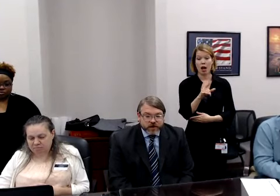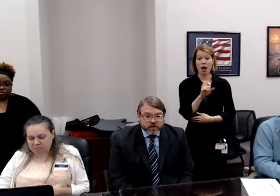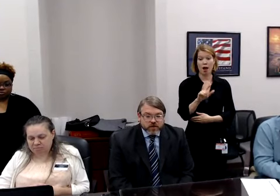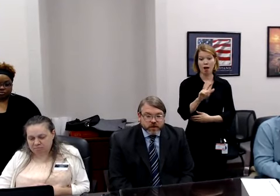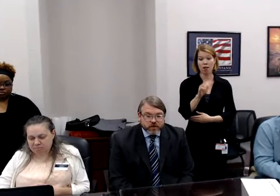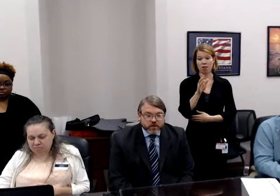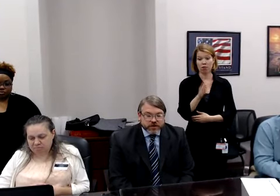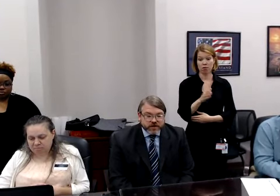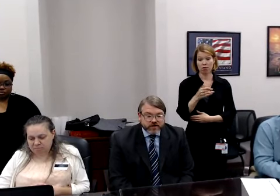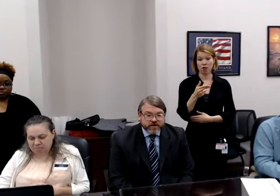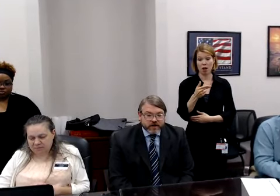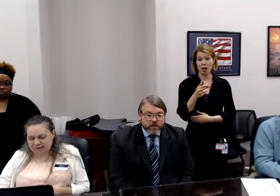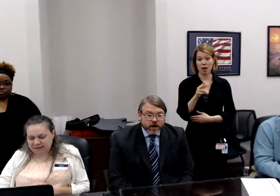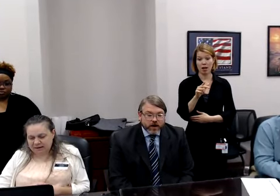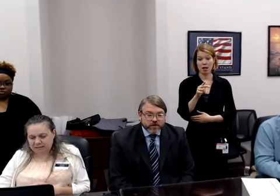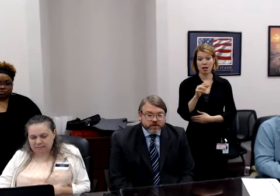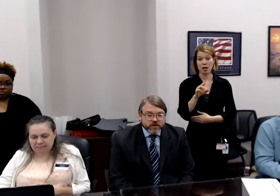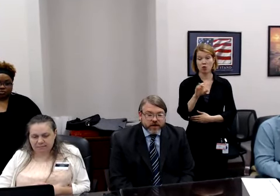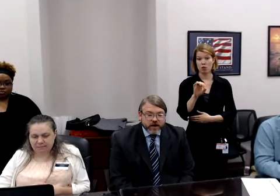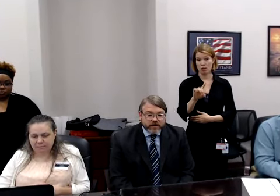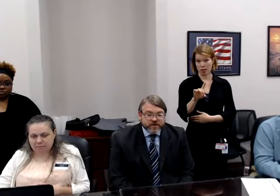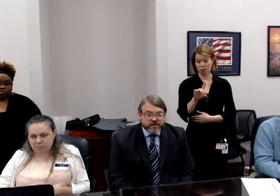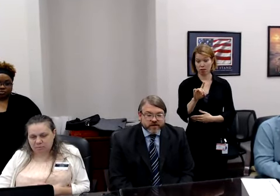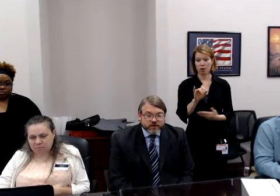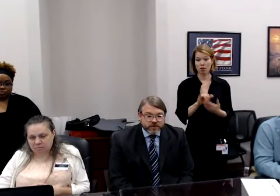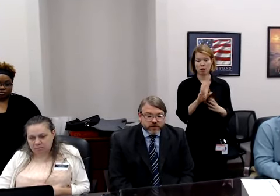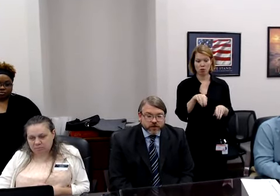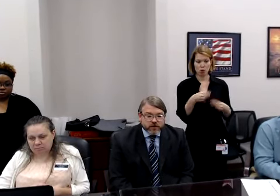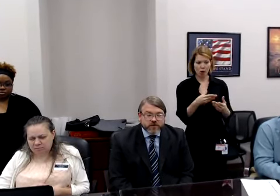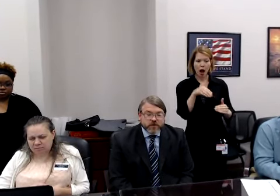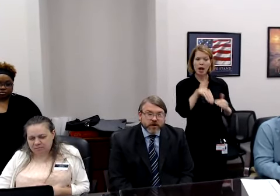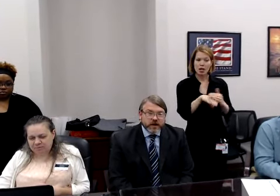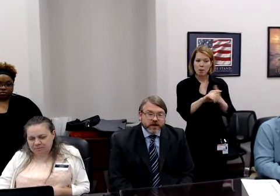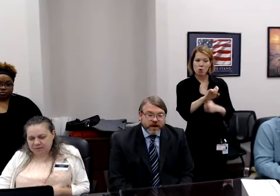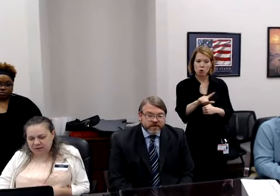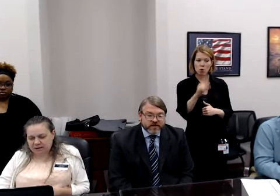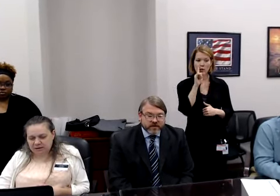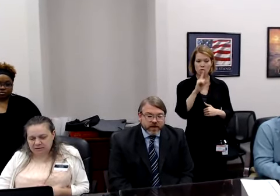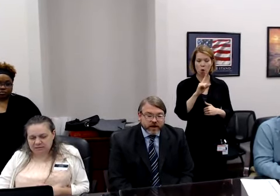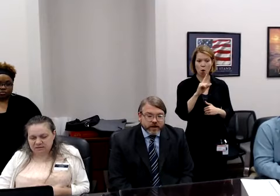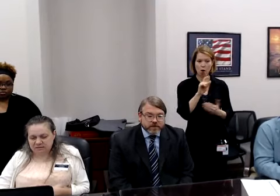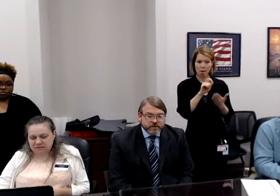problem by pushing the state of Ohio to provide an accessible tool for marking an absentee ballot.